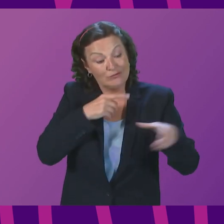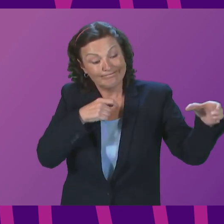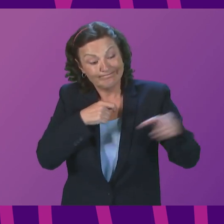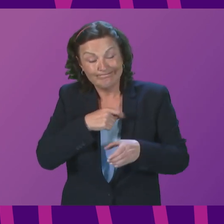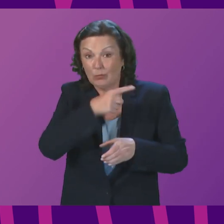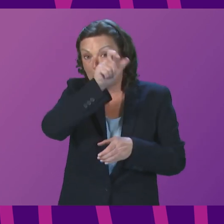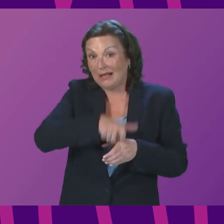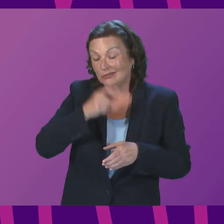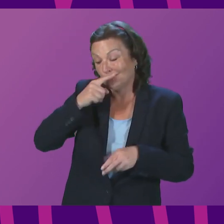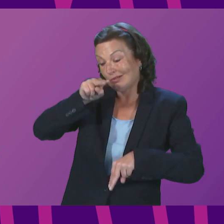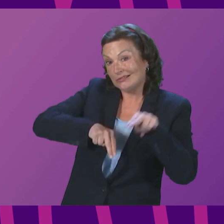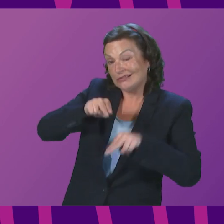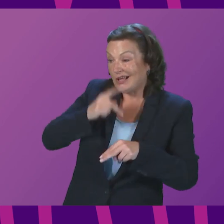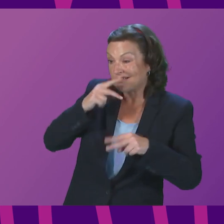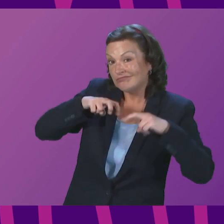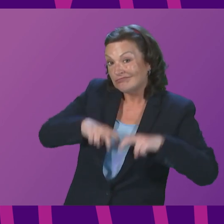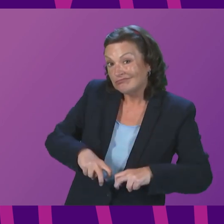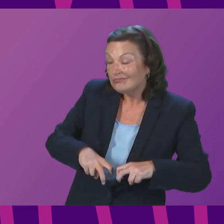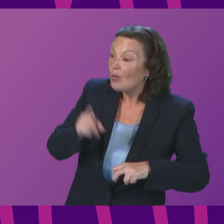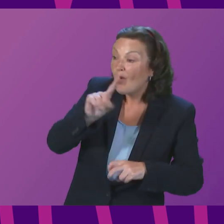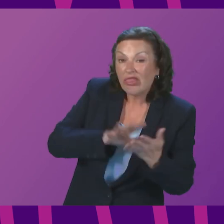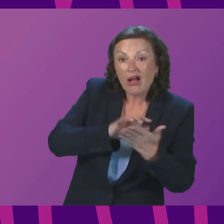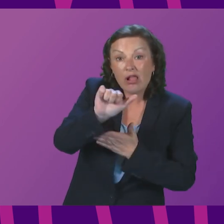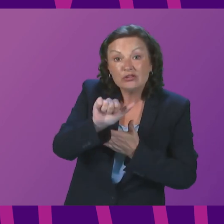One outcome of that was the establishment of a ministerial working group to examine